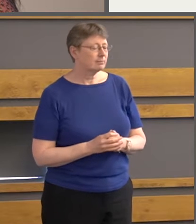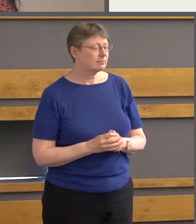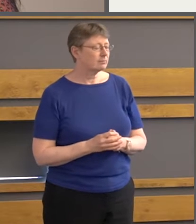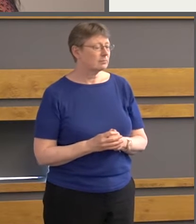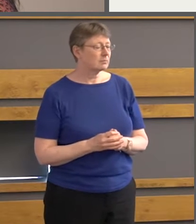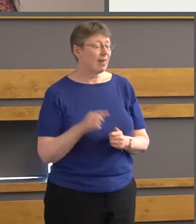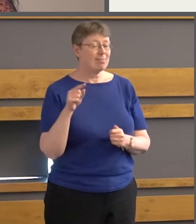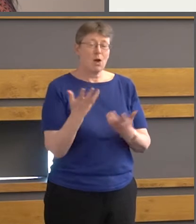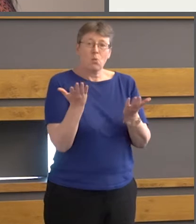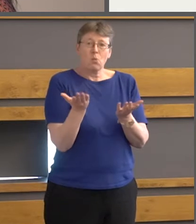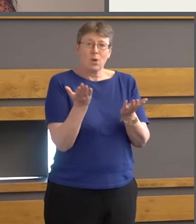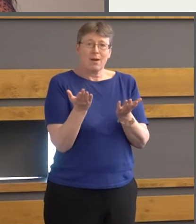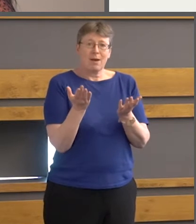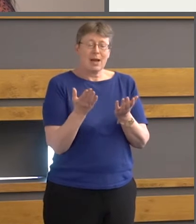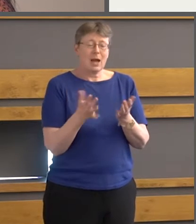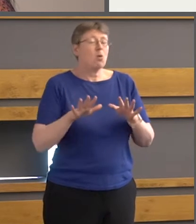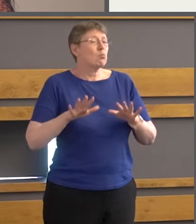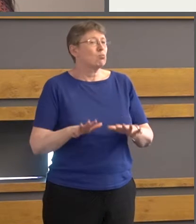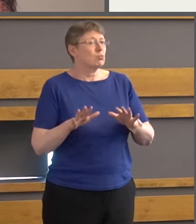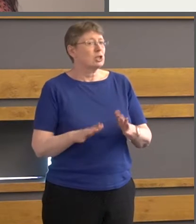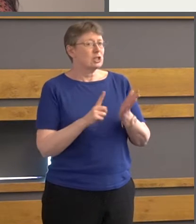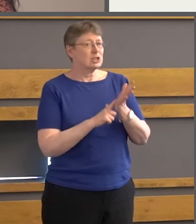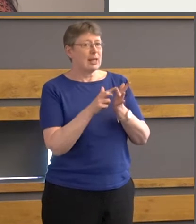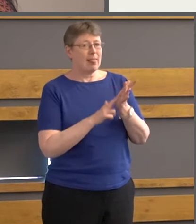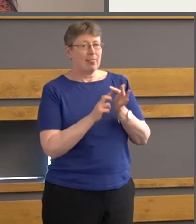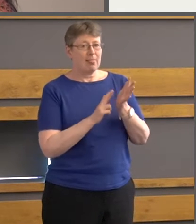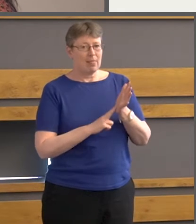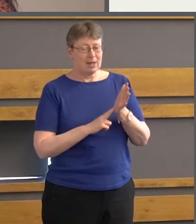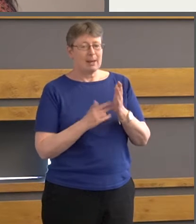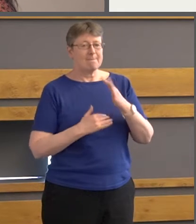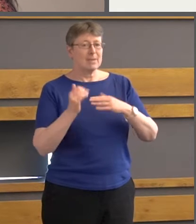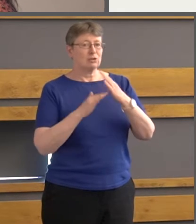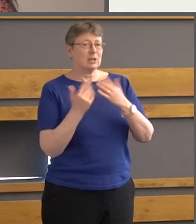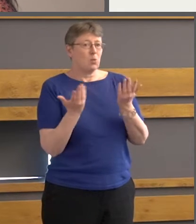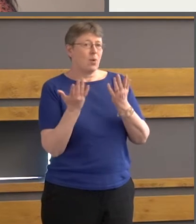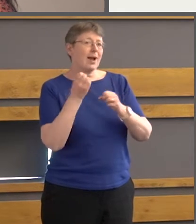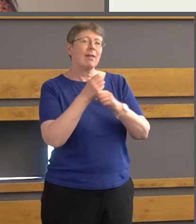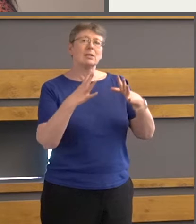which is housed in a former British Linen Bank building on the High Street in Glasgow. And part of the project brief